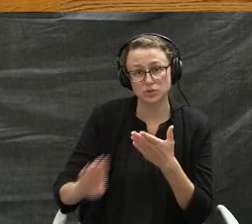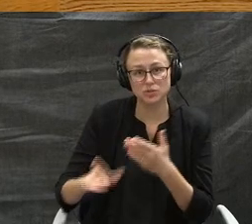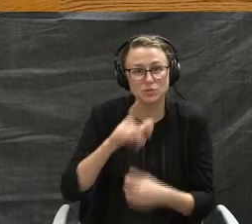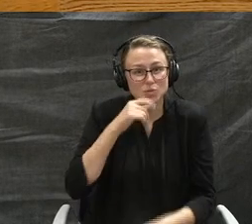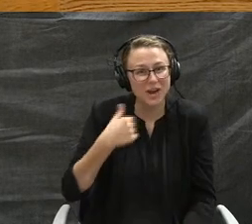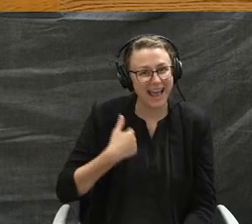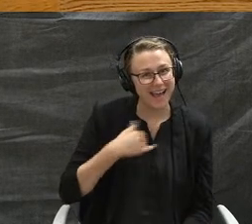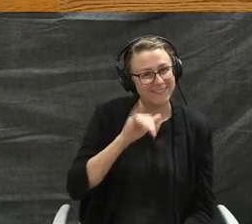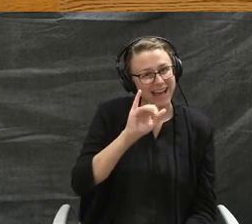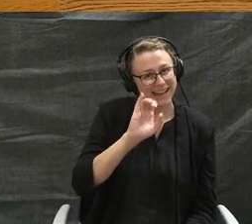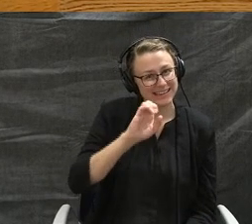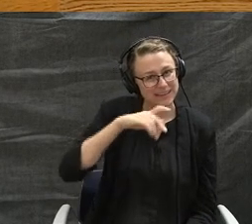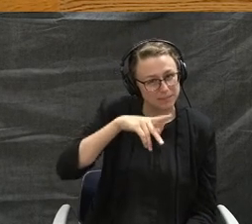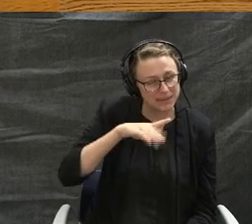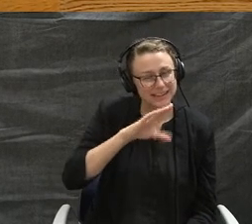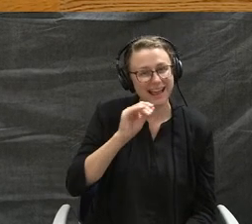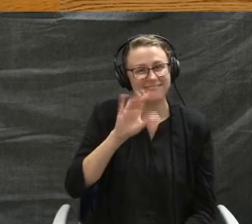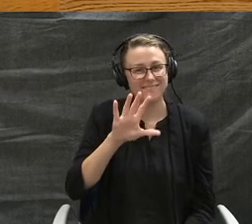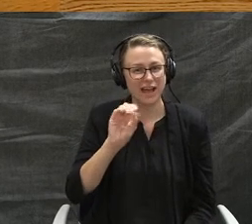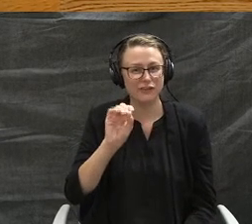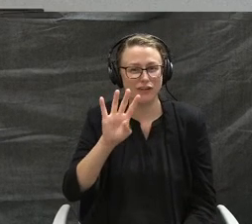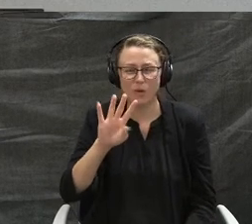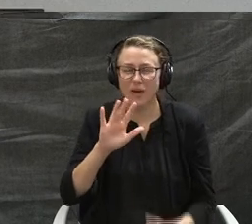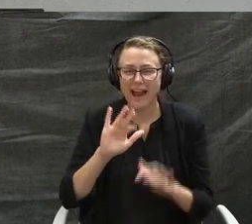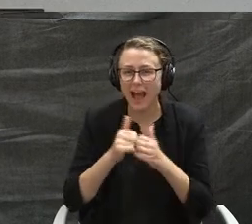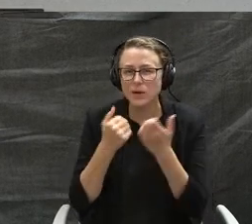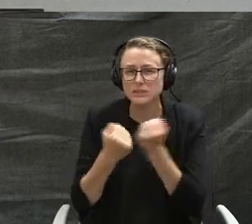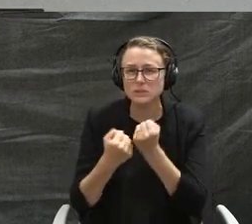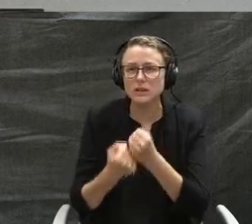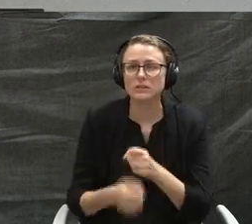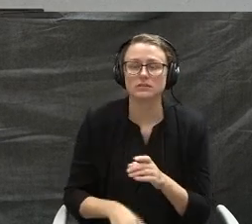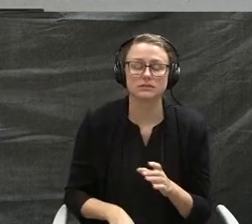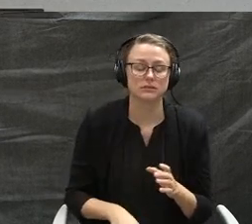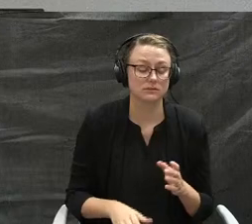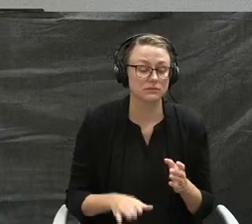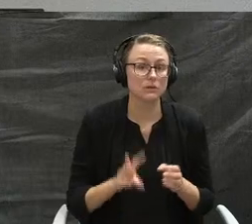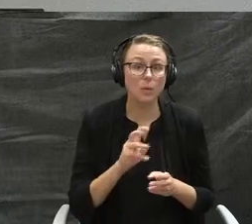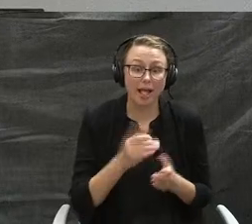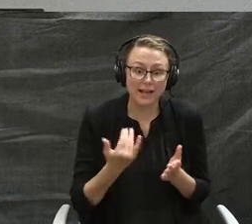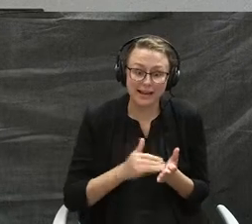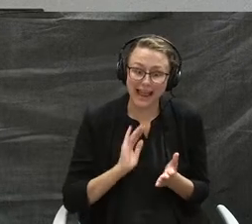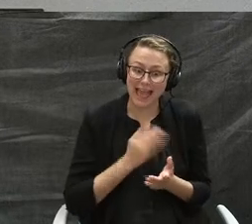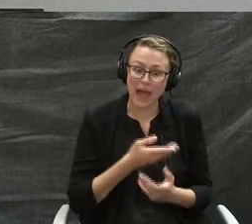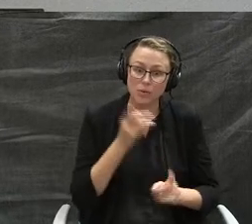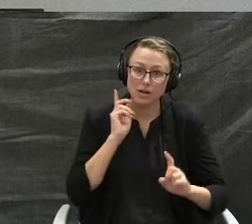clarify that again one more time. Well, again our intention is to provide full service to